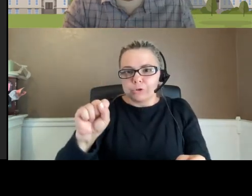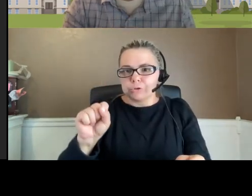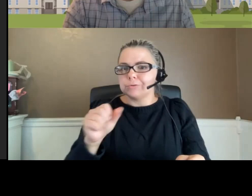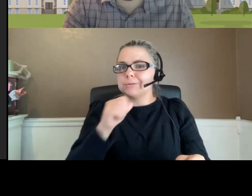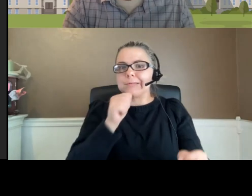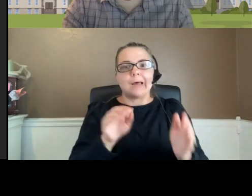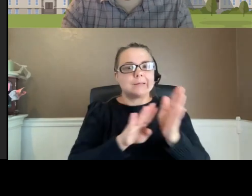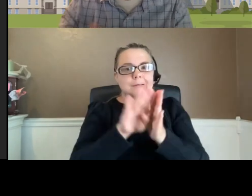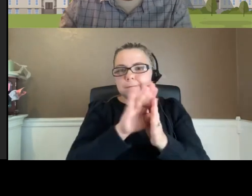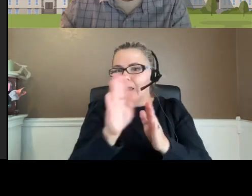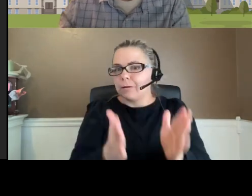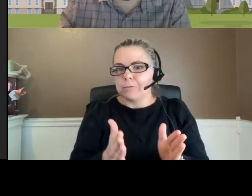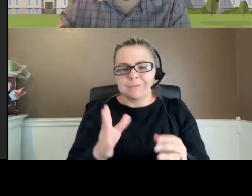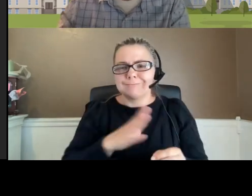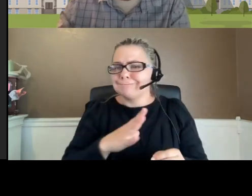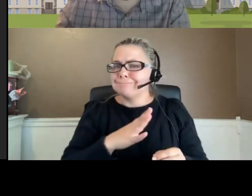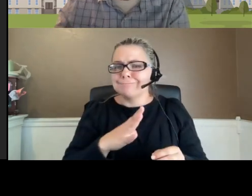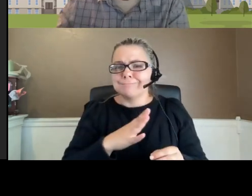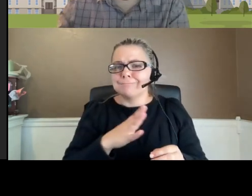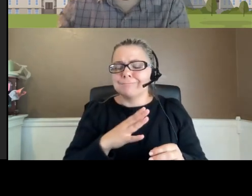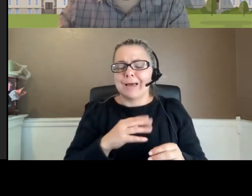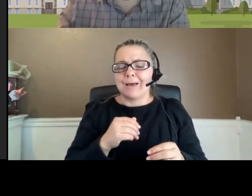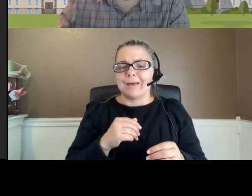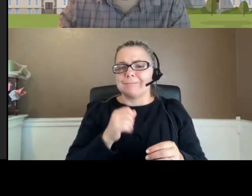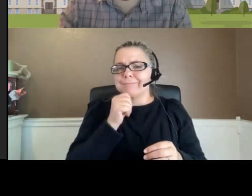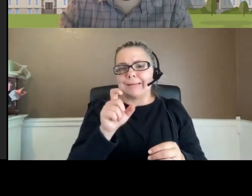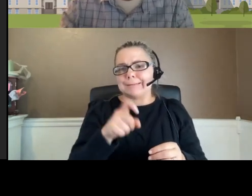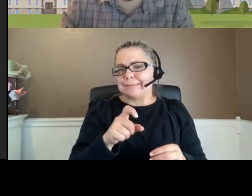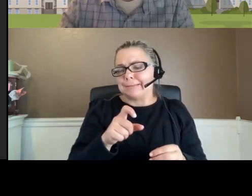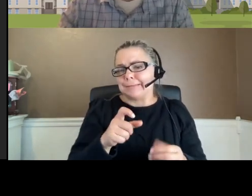testing and evaluation and then get into the tools and and details that come along with that.